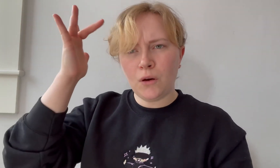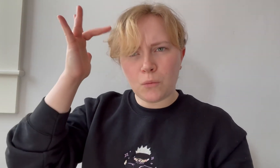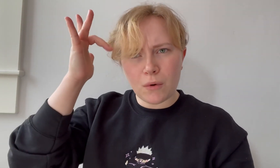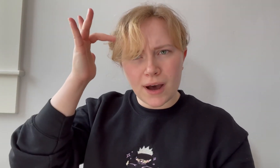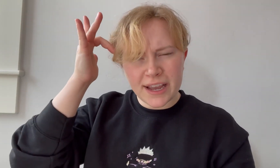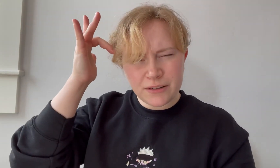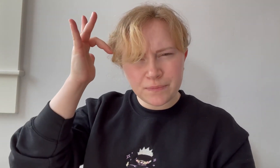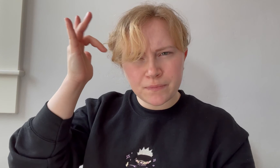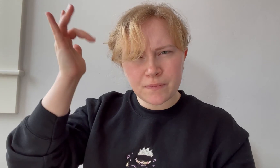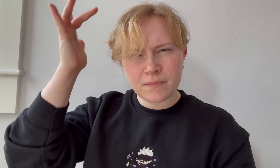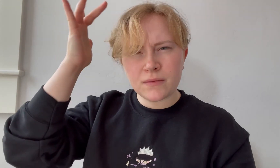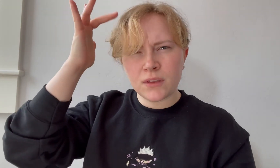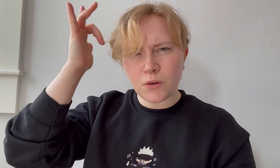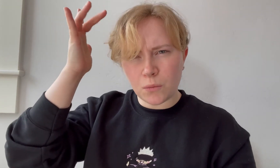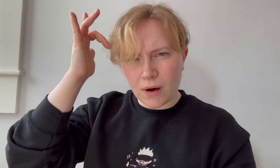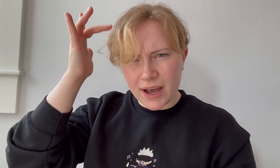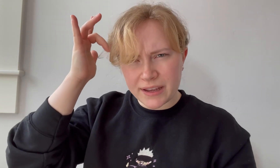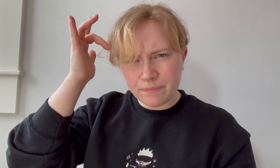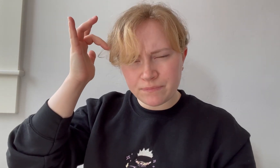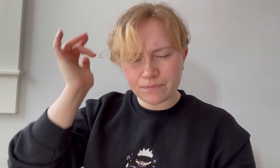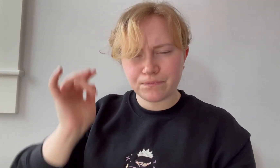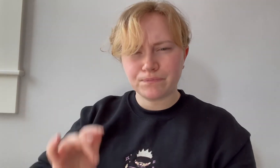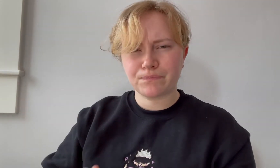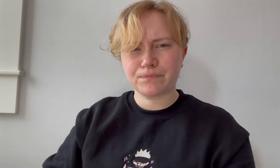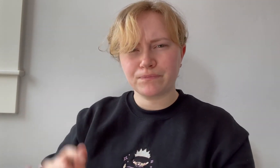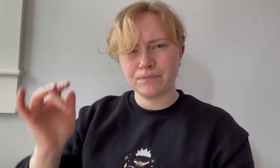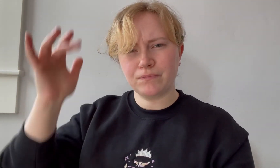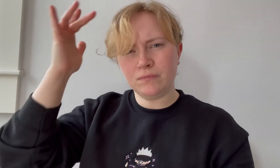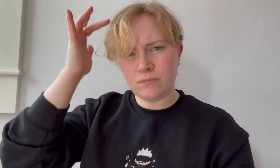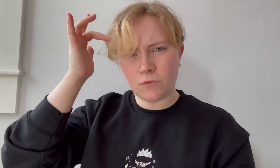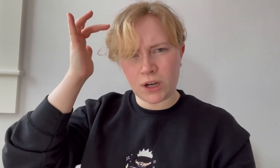why why why